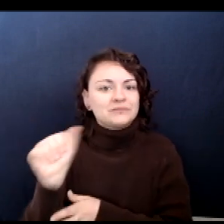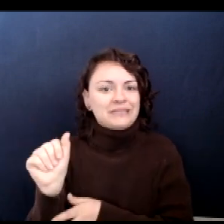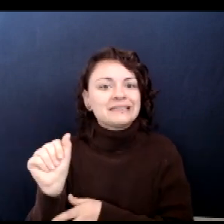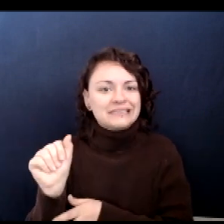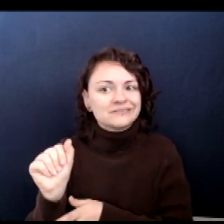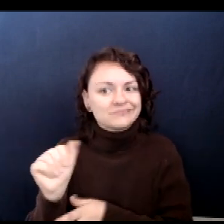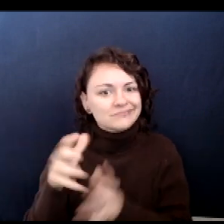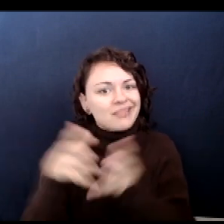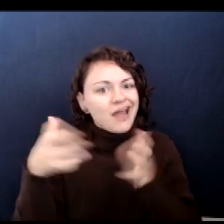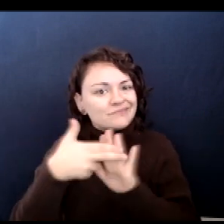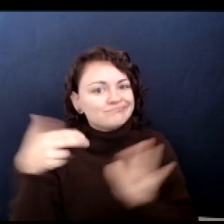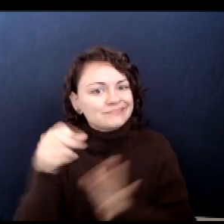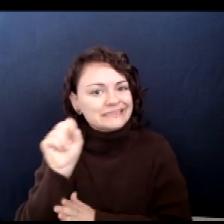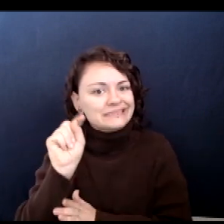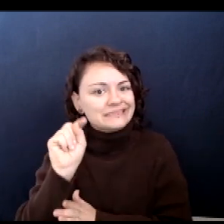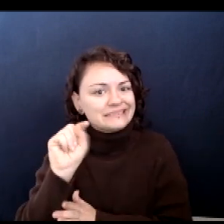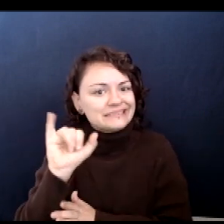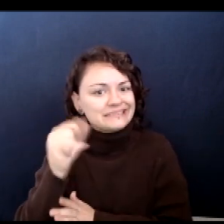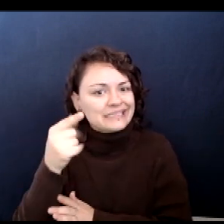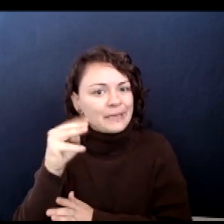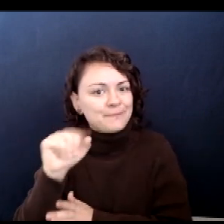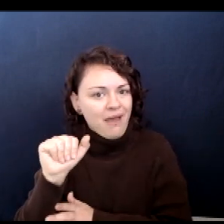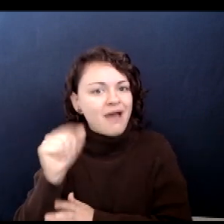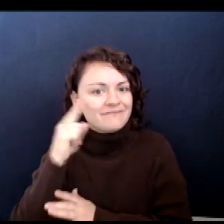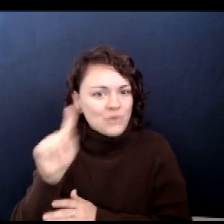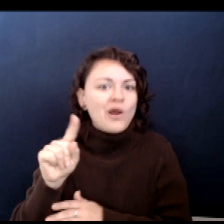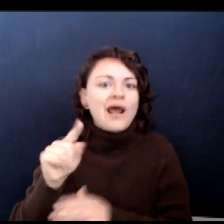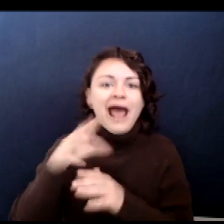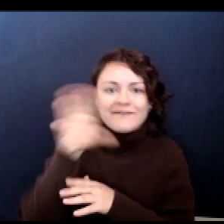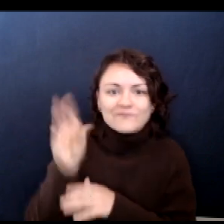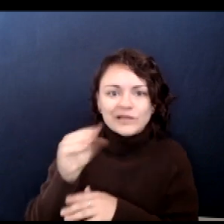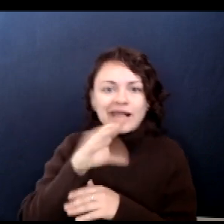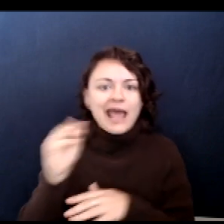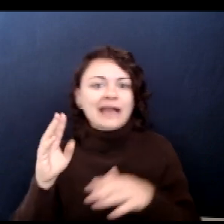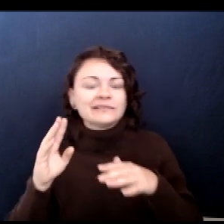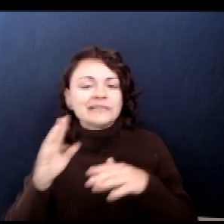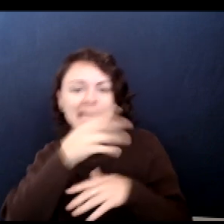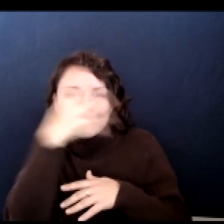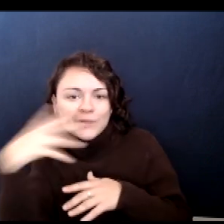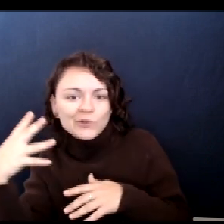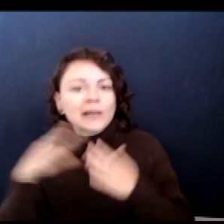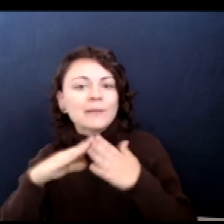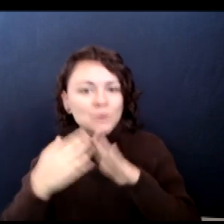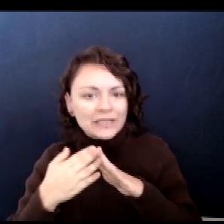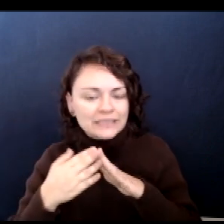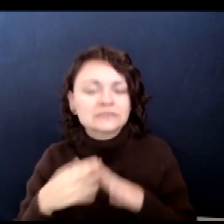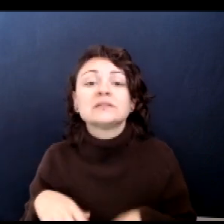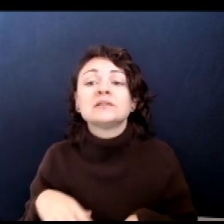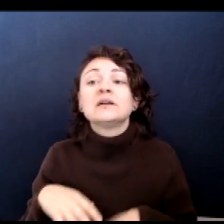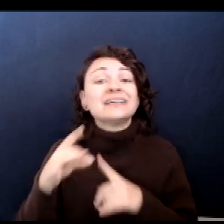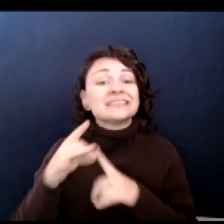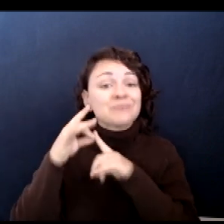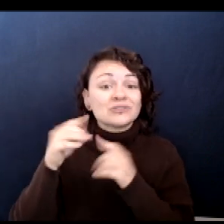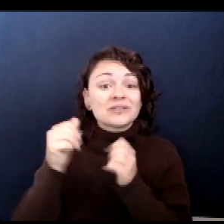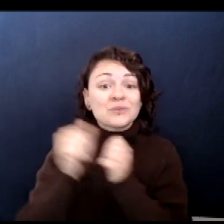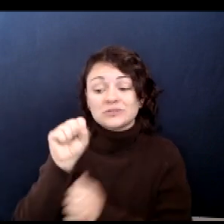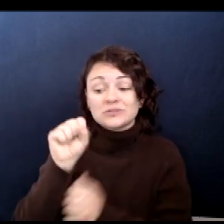many African immigrant communities on this. They talked about submitting work to especially work with Somali community around these issues,